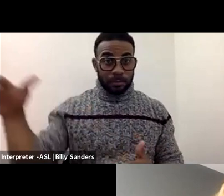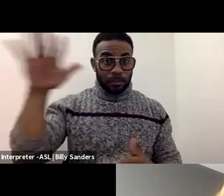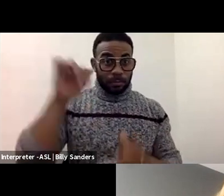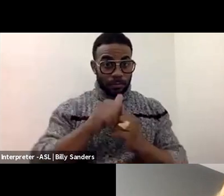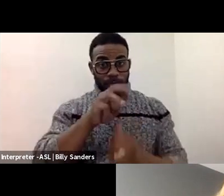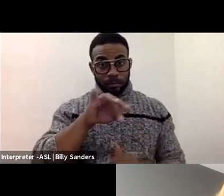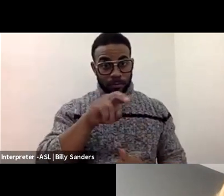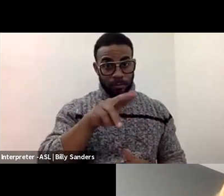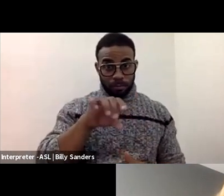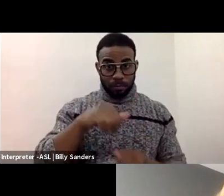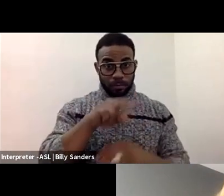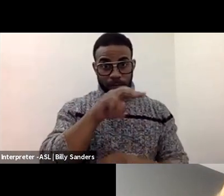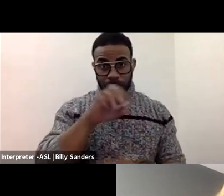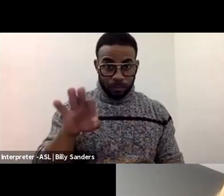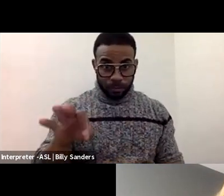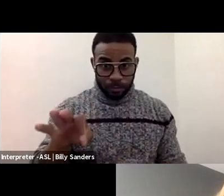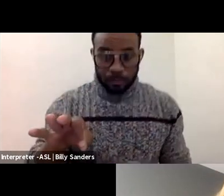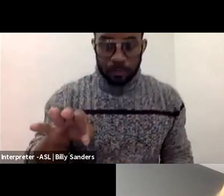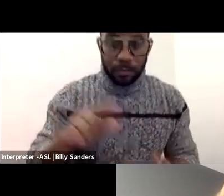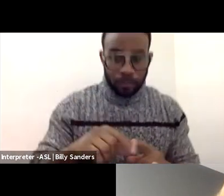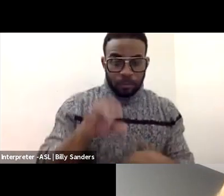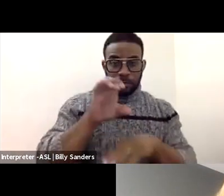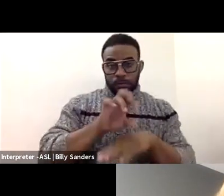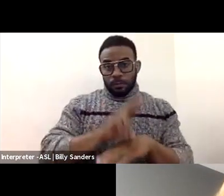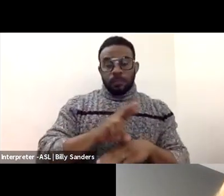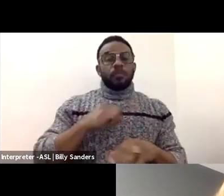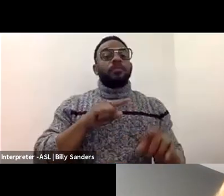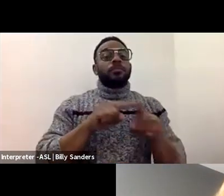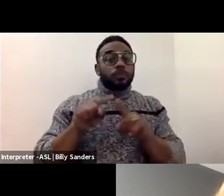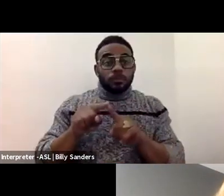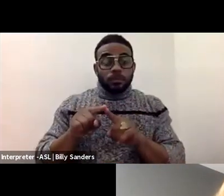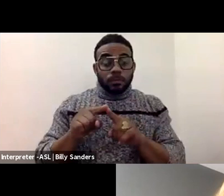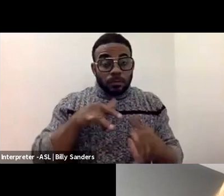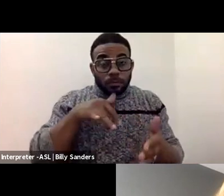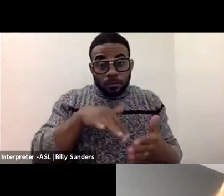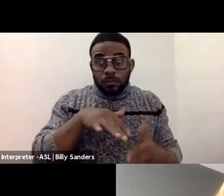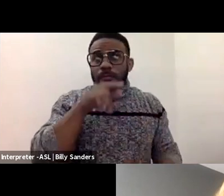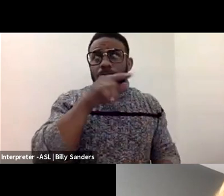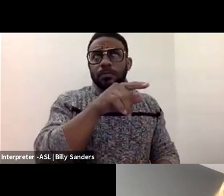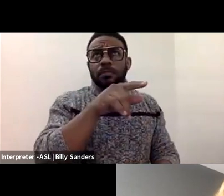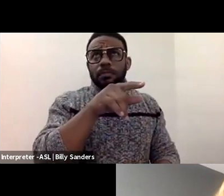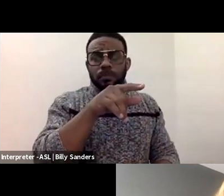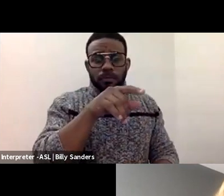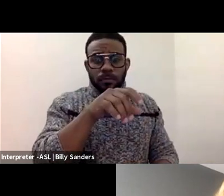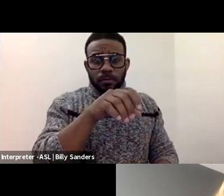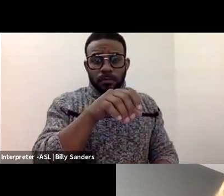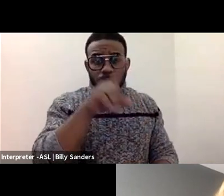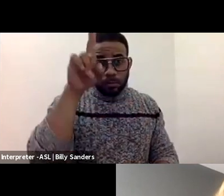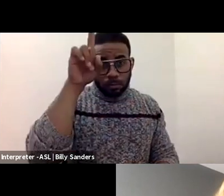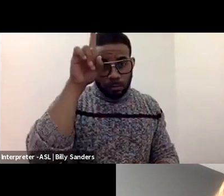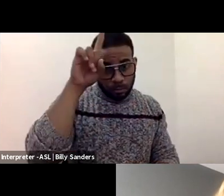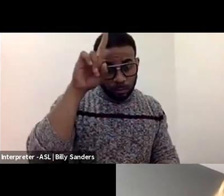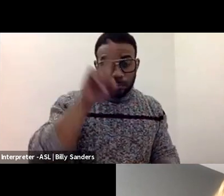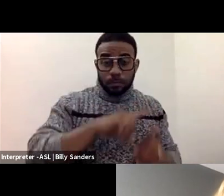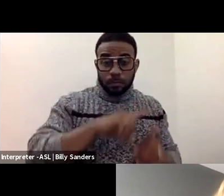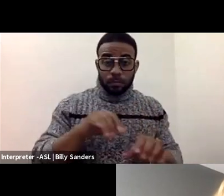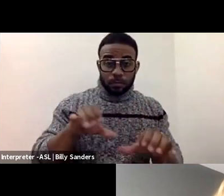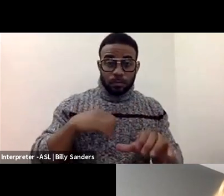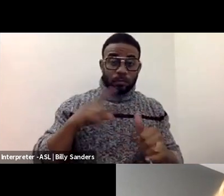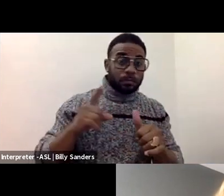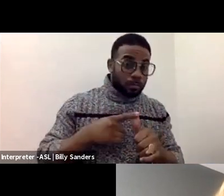in 2009 to Costa Rica but I have also studied in Germany and I did my first master's degree